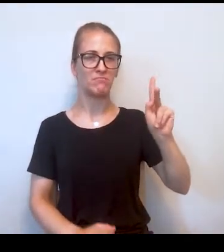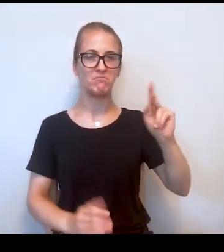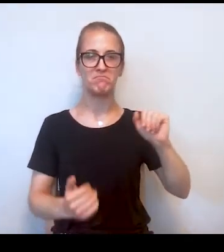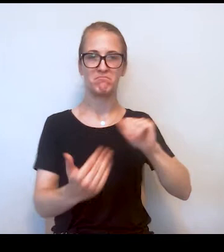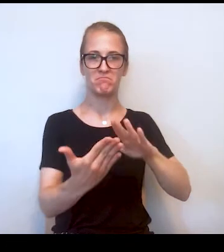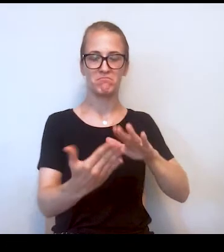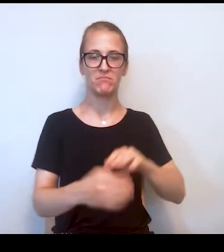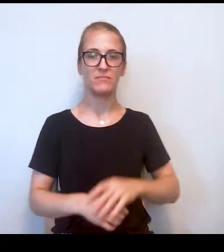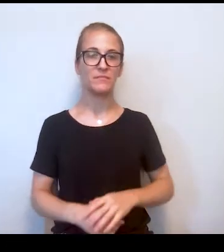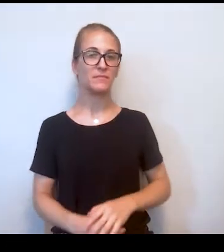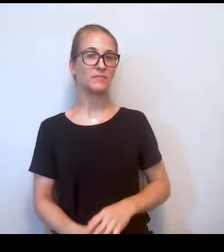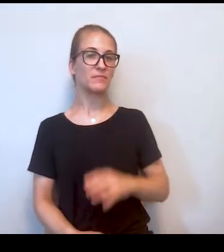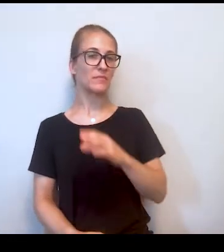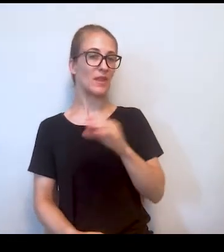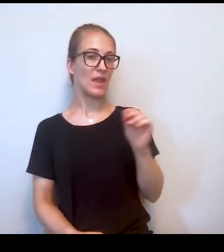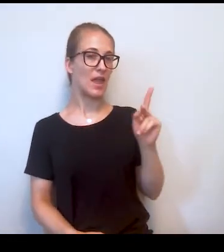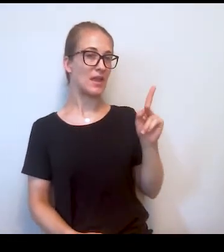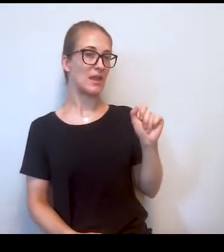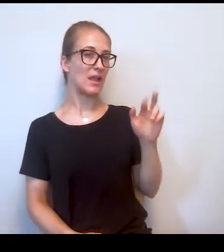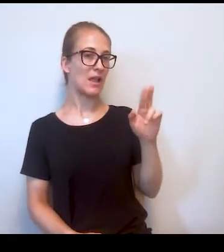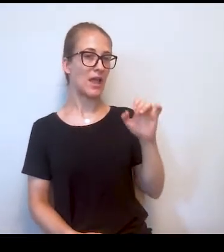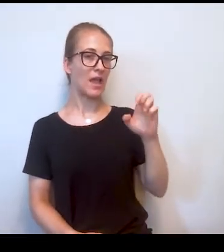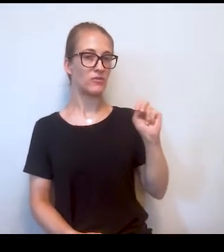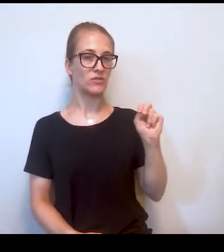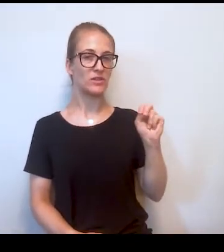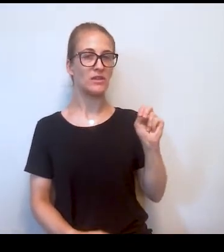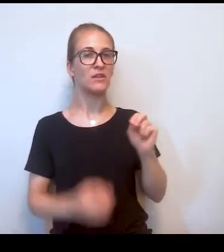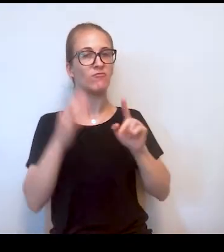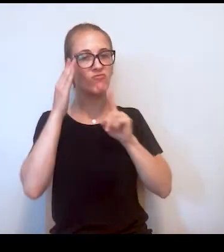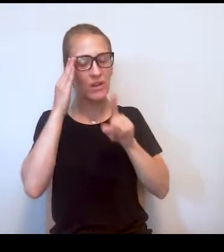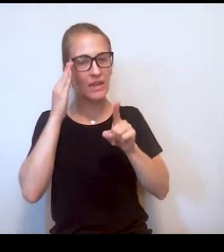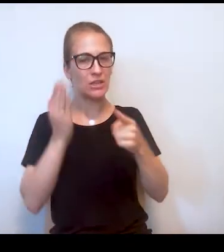You're talking about a paradox from going from the aesthetic